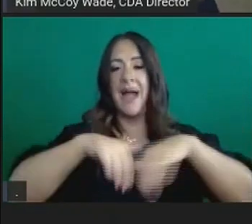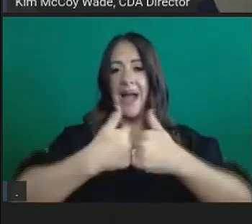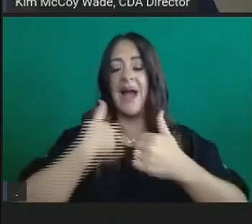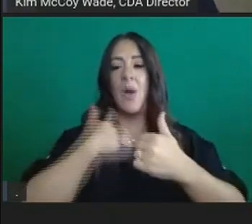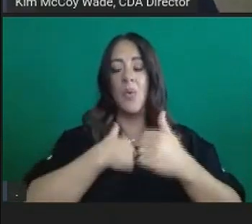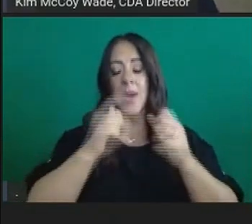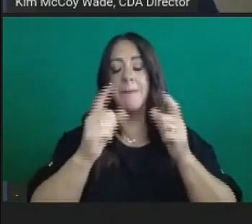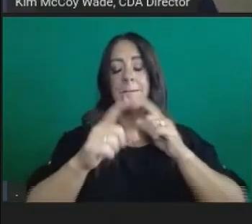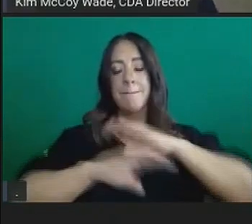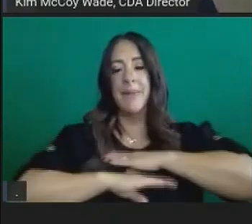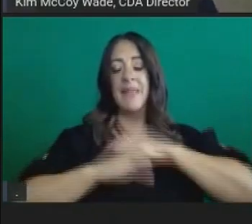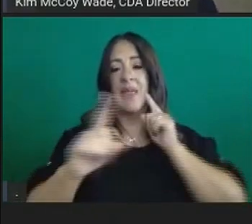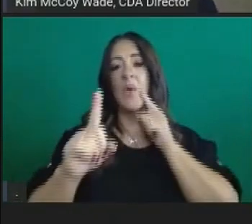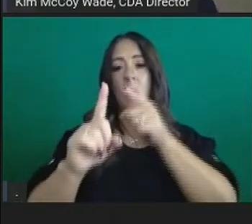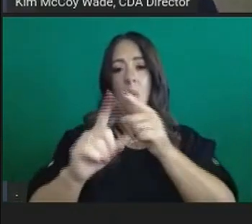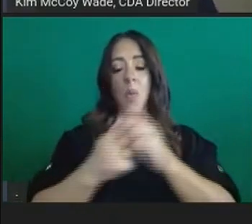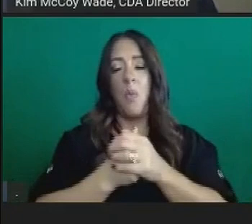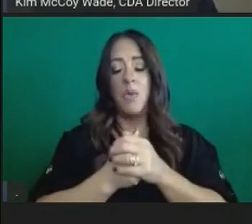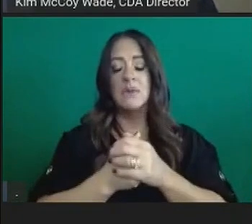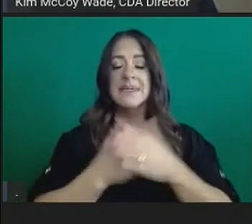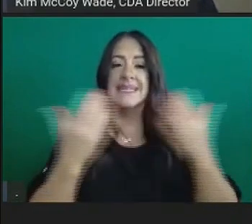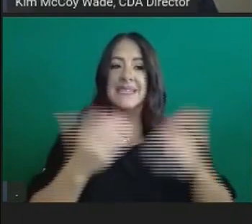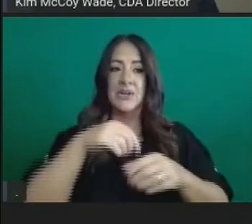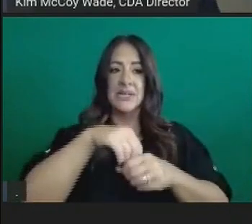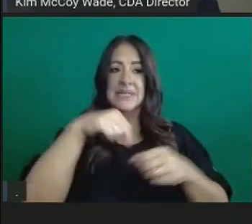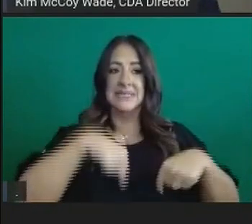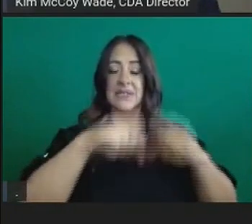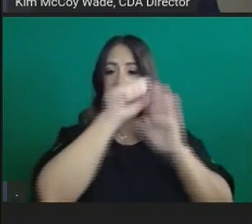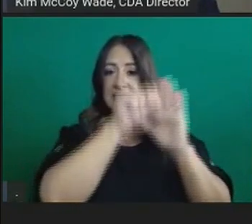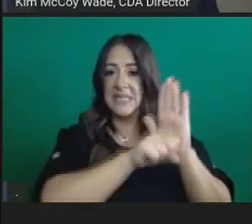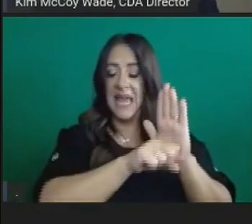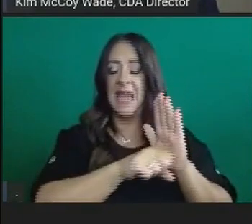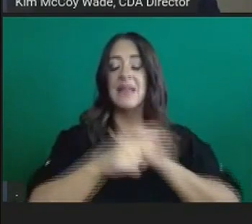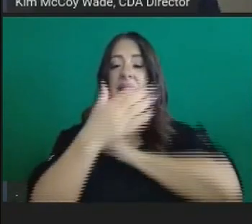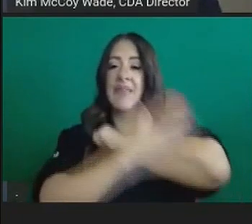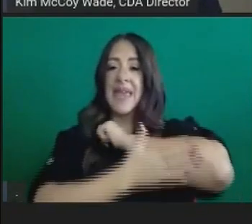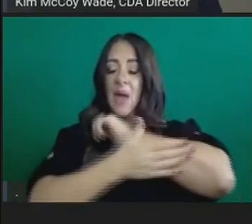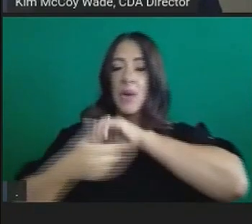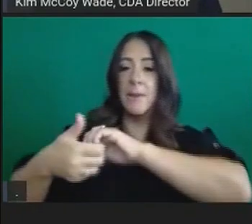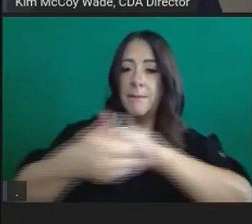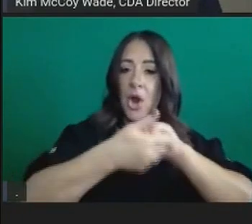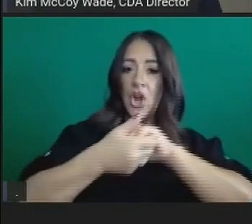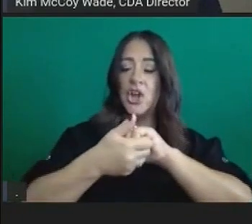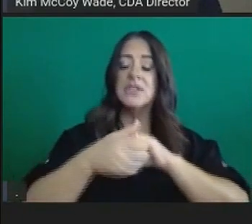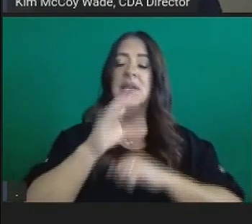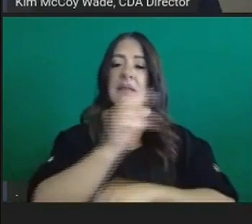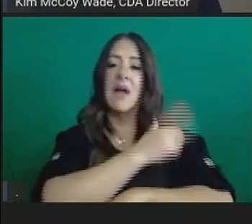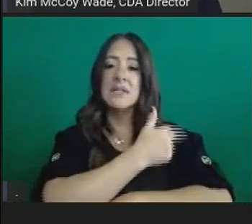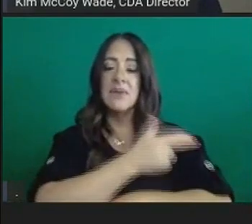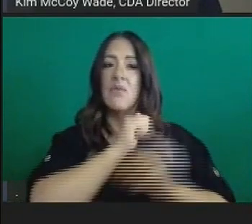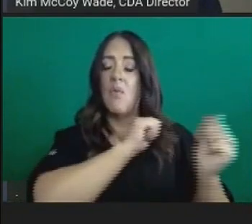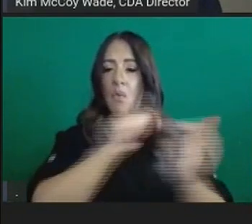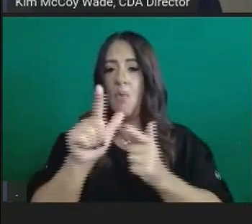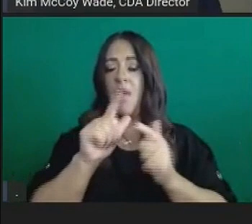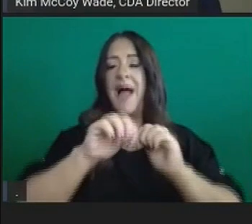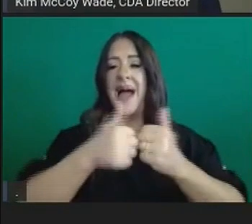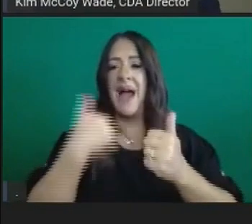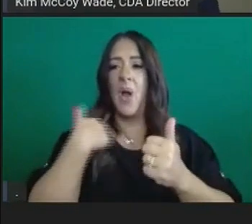CLEAR AND TRANSPARENT AND TODAY IS ONE STEP IN THAT EFFORT TO MAKE MORE INFORMATION CLEAR IN THE STATE FROM YOUR HOSPITAL